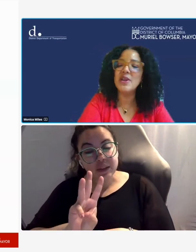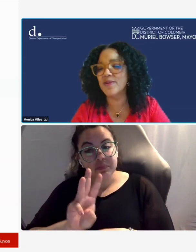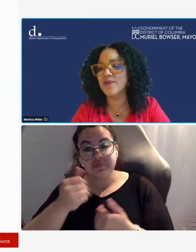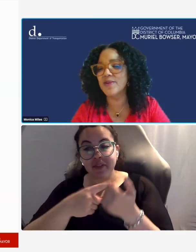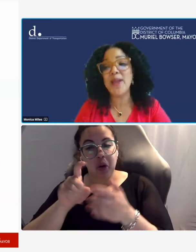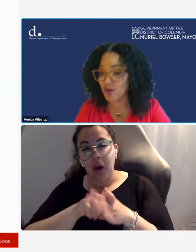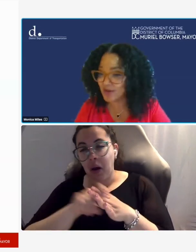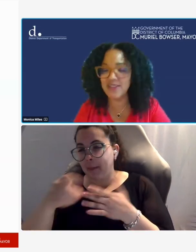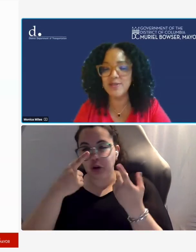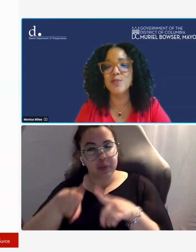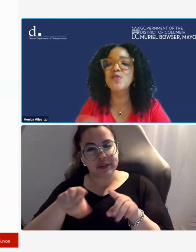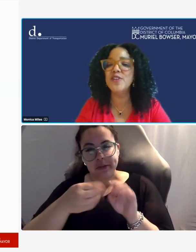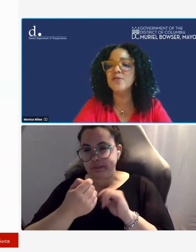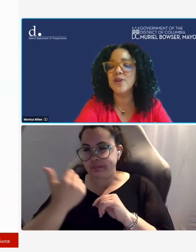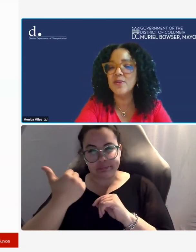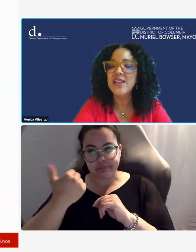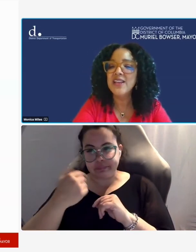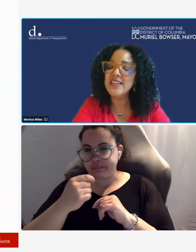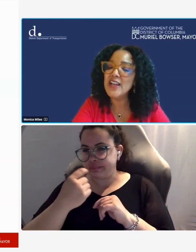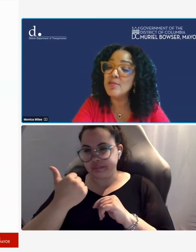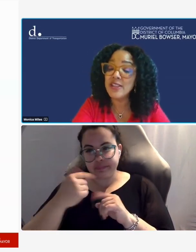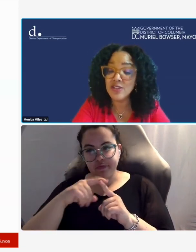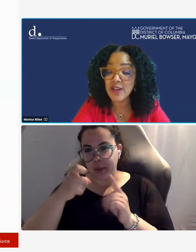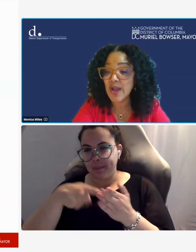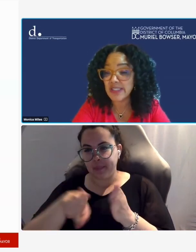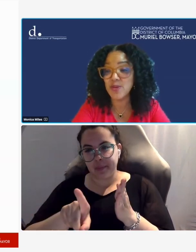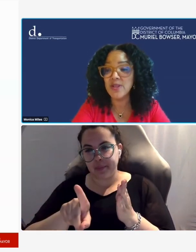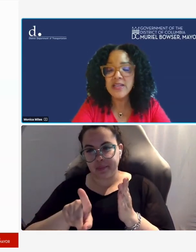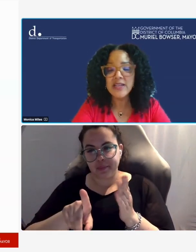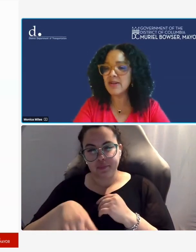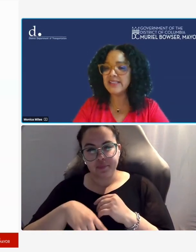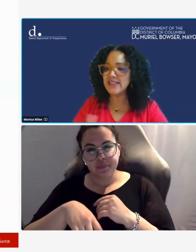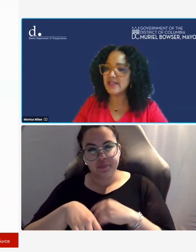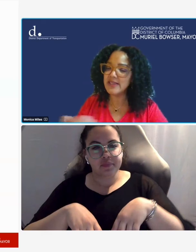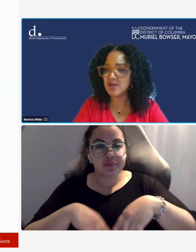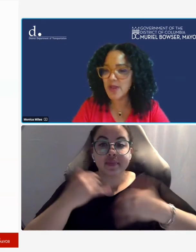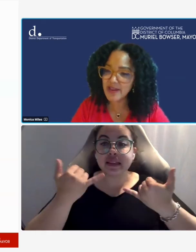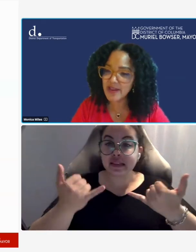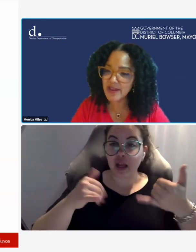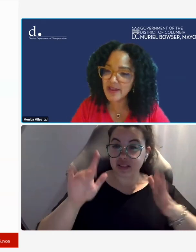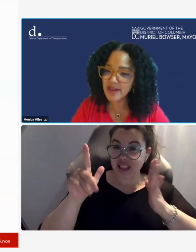wipe them out and remove him from the um indirect cost pool now is it illegal to pay your son i